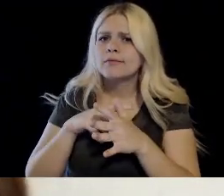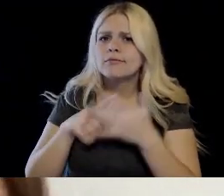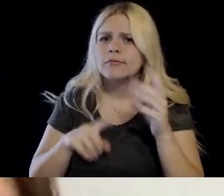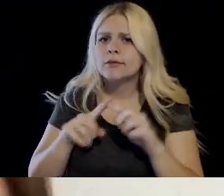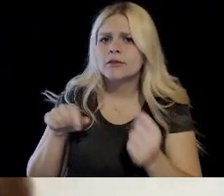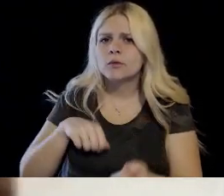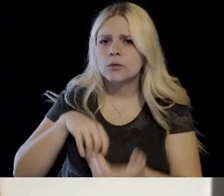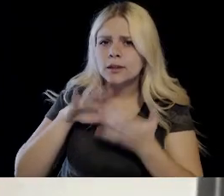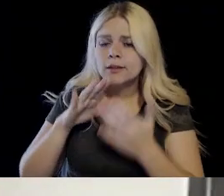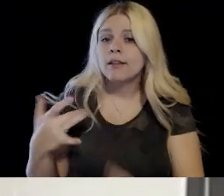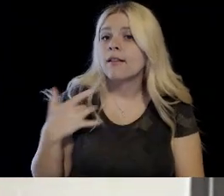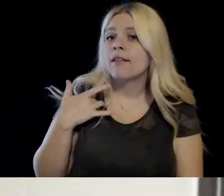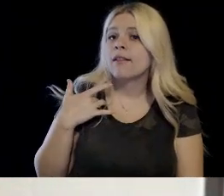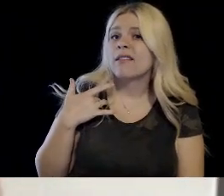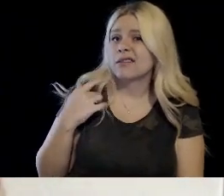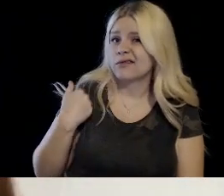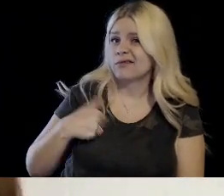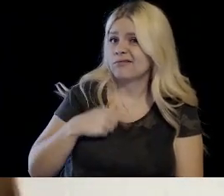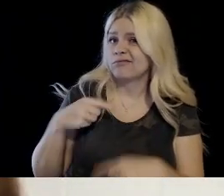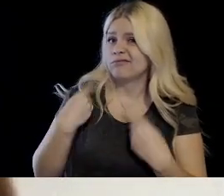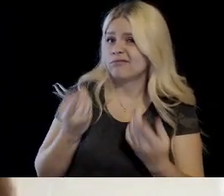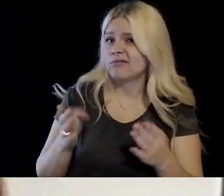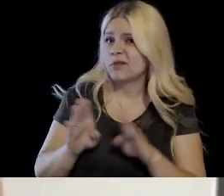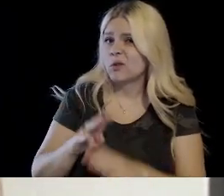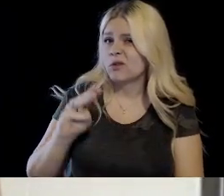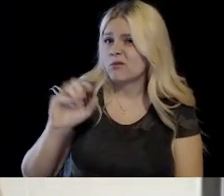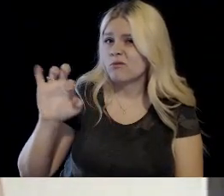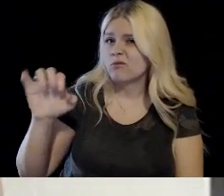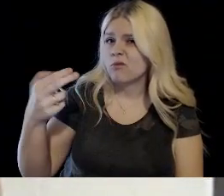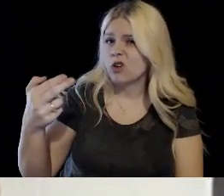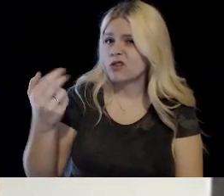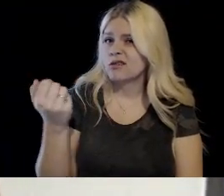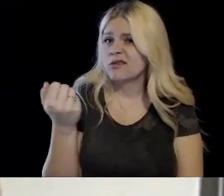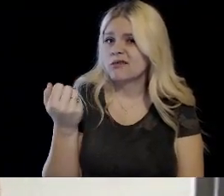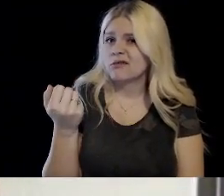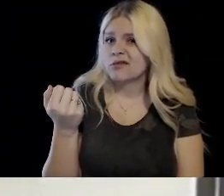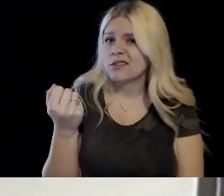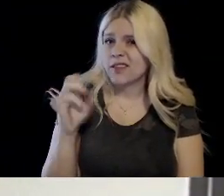we're crawling with field trip kids. Everybody's got spring fever and they want to get out.